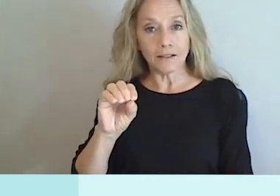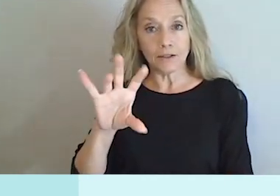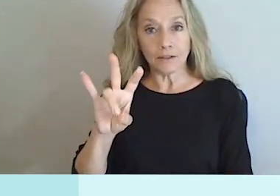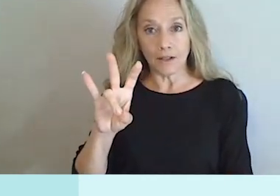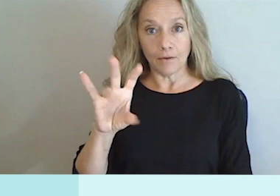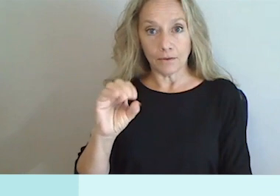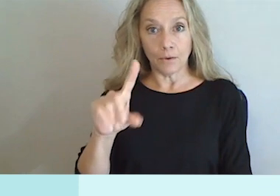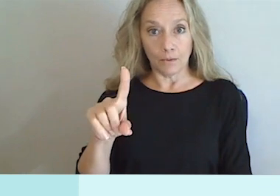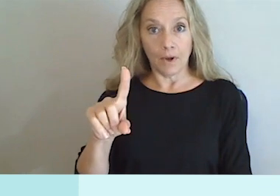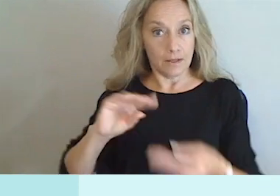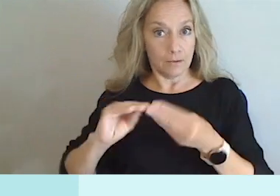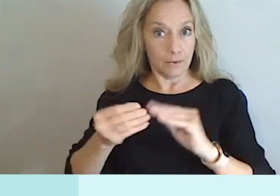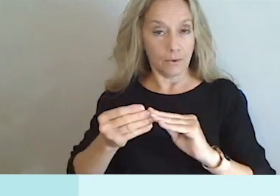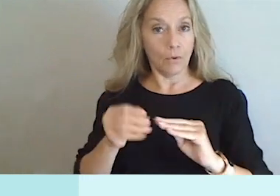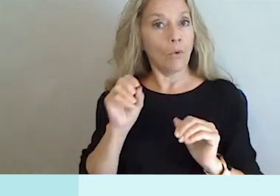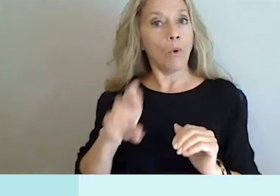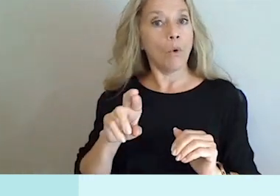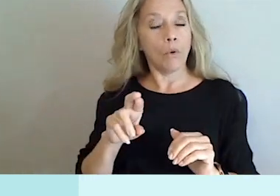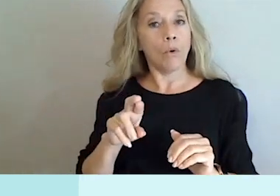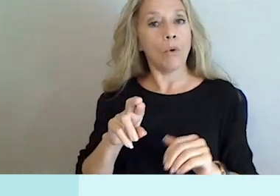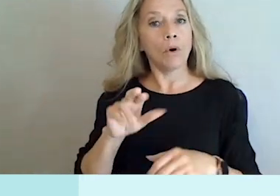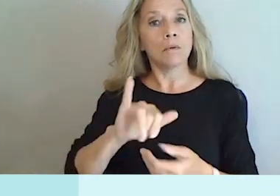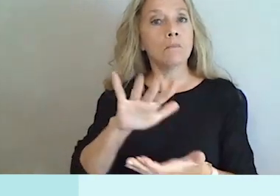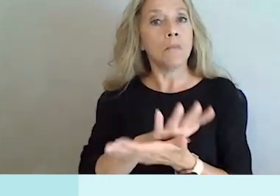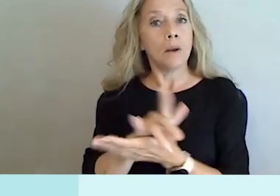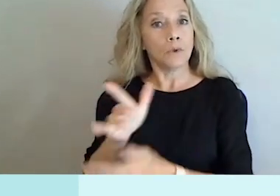or by returning your completed paper renewal packet to Tenncare.